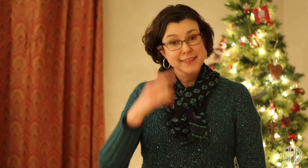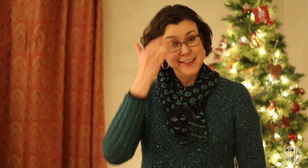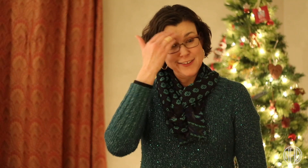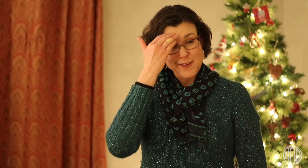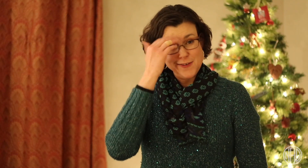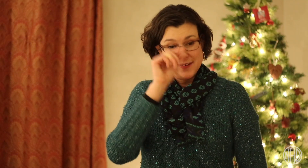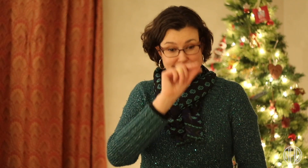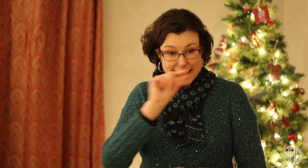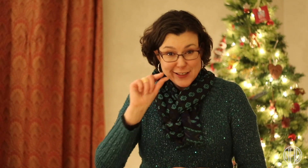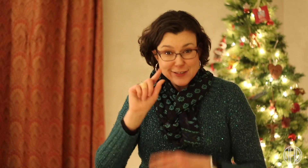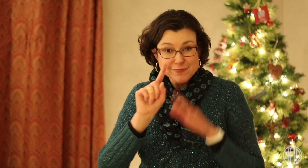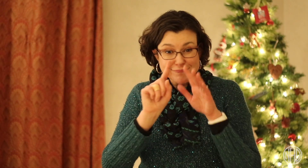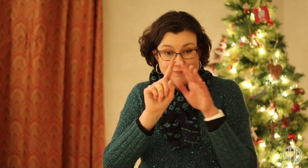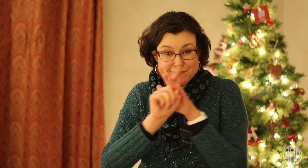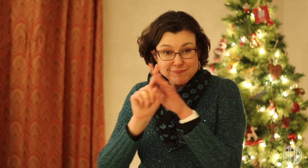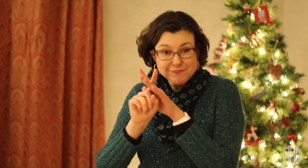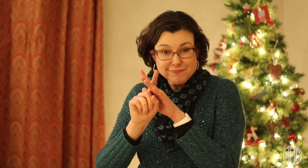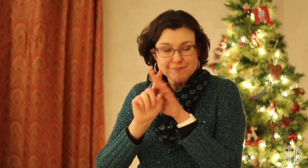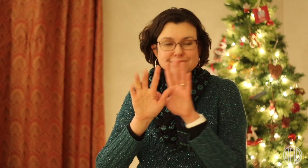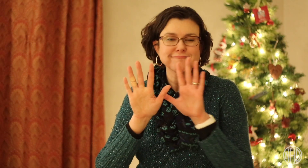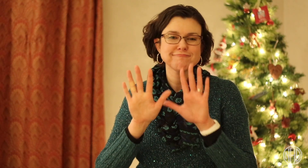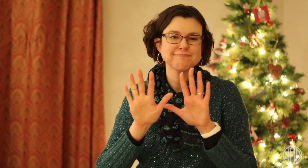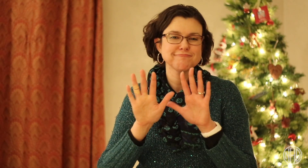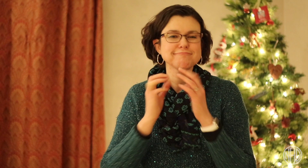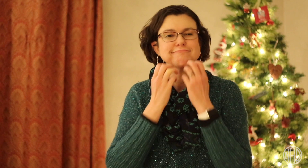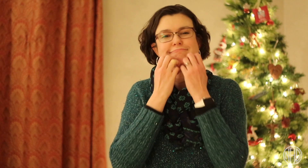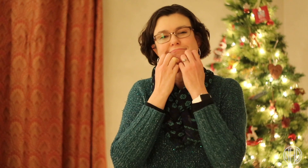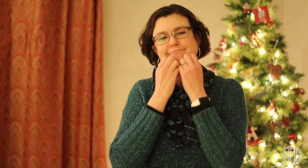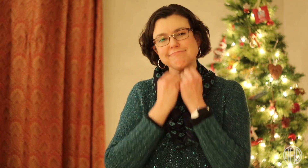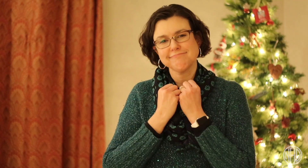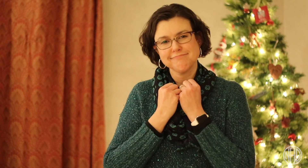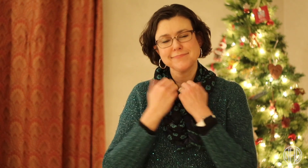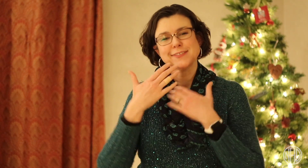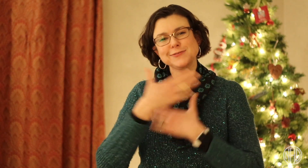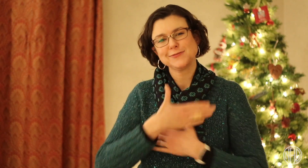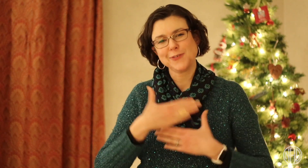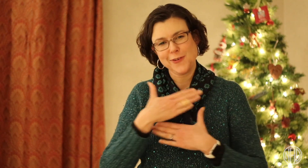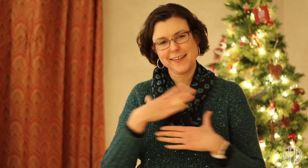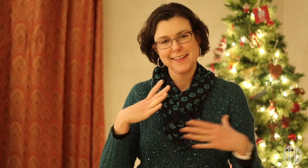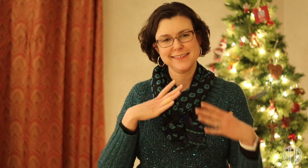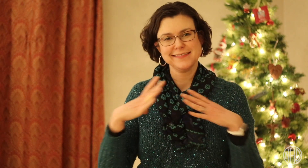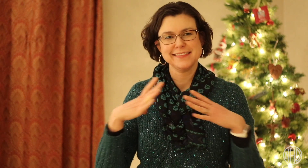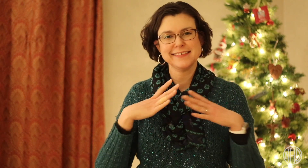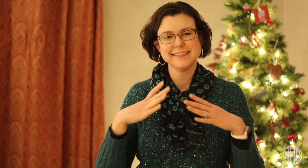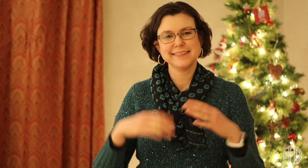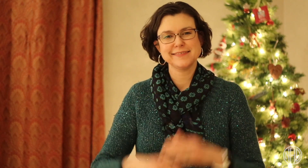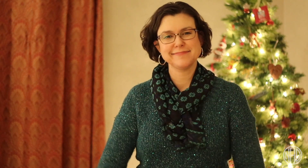It's the little things that matter most! Enjoy the Holidays.